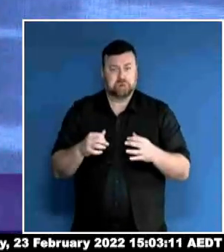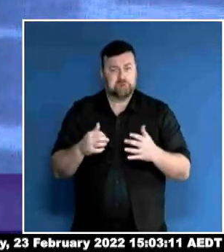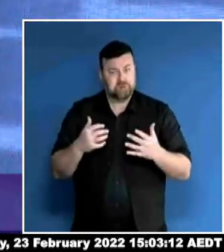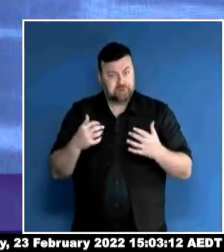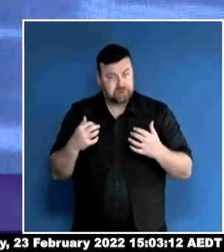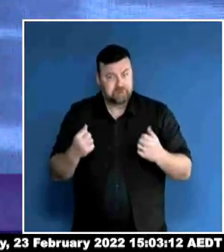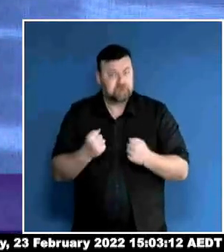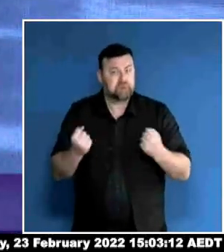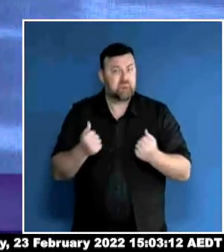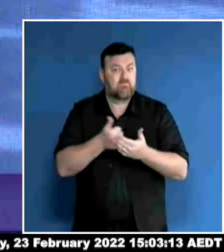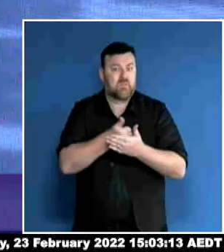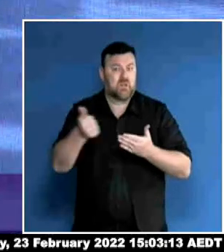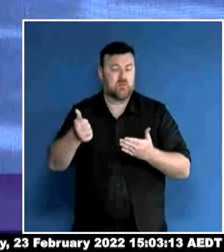A drop of a hat, you can lose your job.